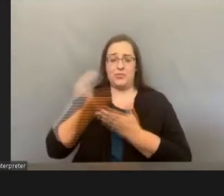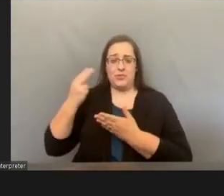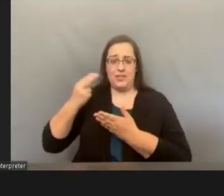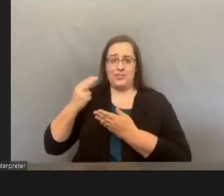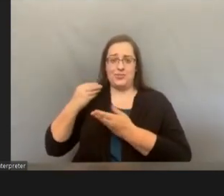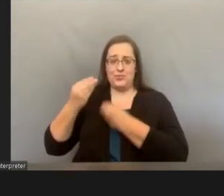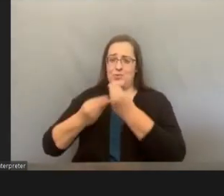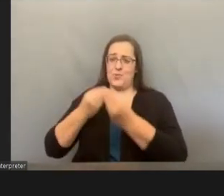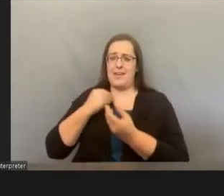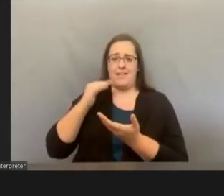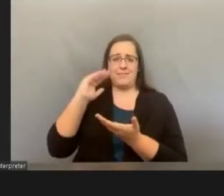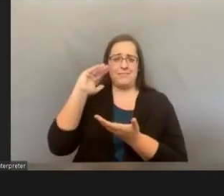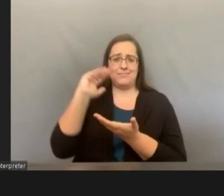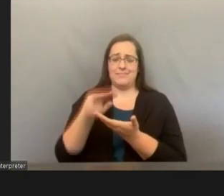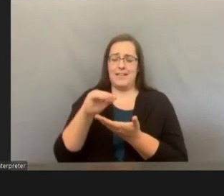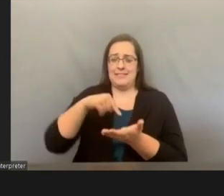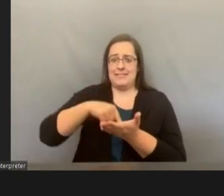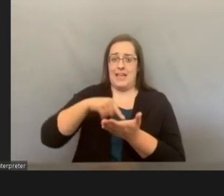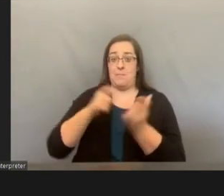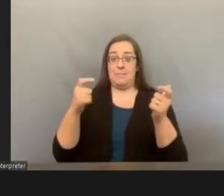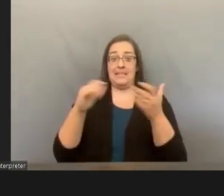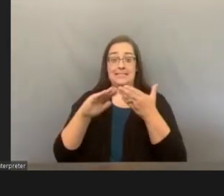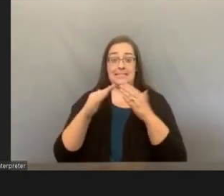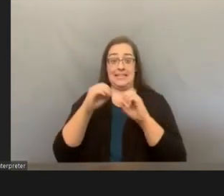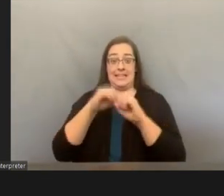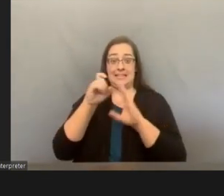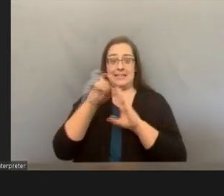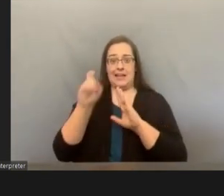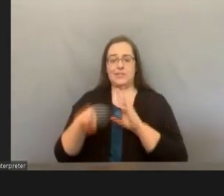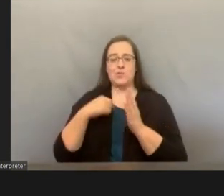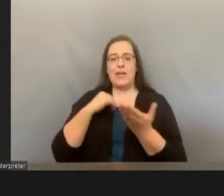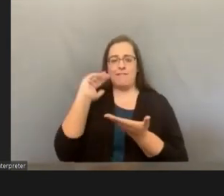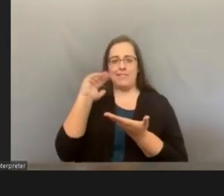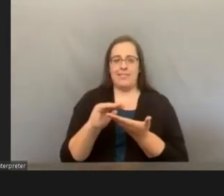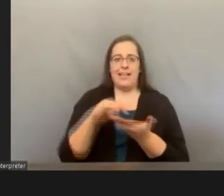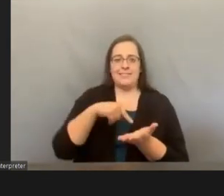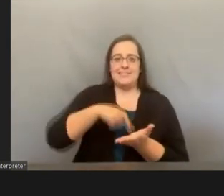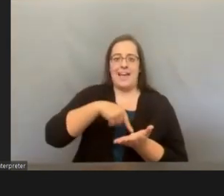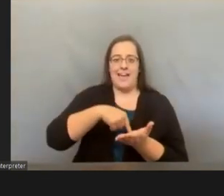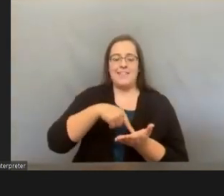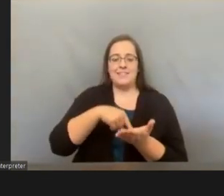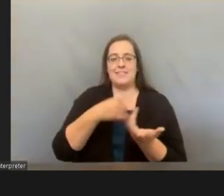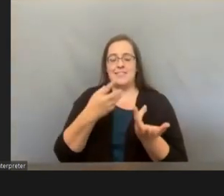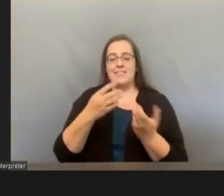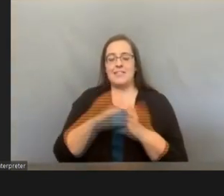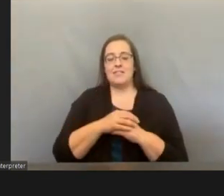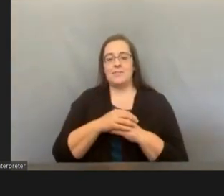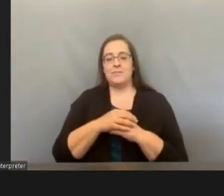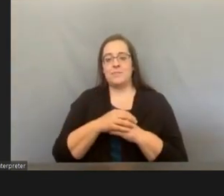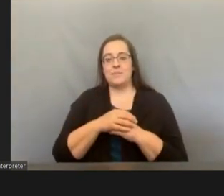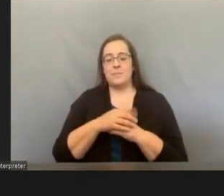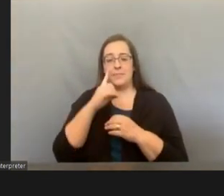WE ARE STANDING ON THE SOLDIERS OF GIANTS IN OUR HISTORY. WE HAVE THE LOWEST DEBT LOAD OF